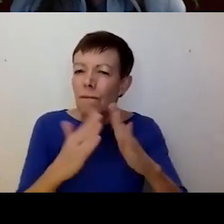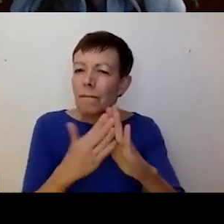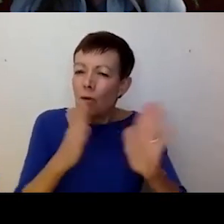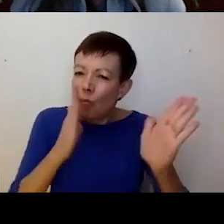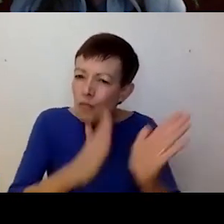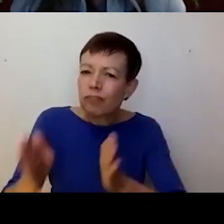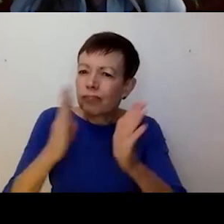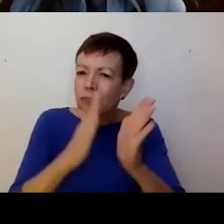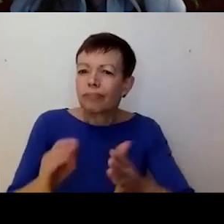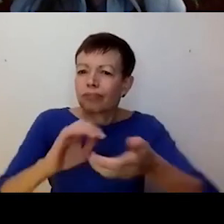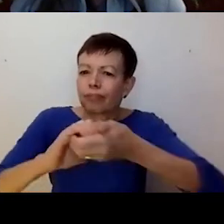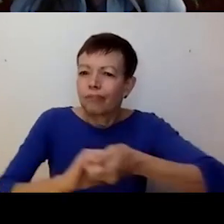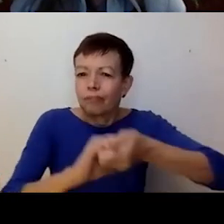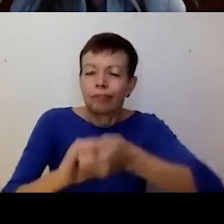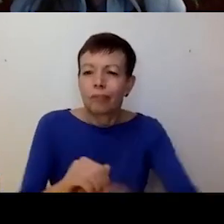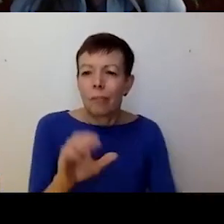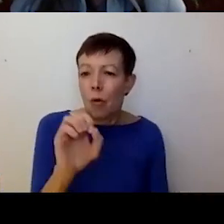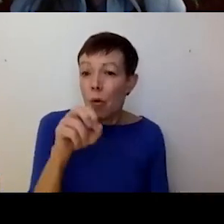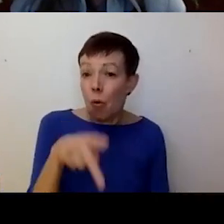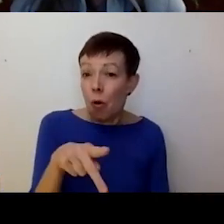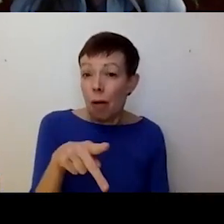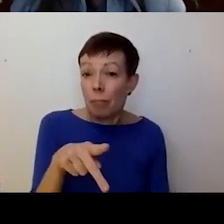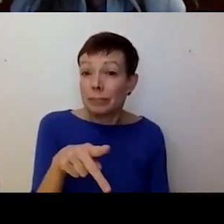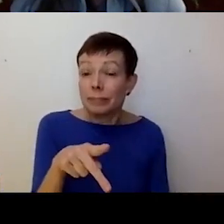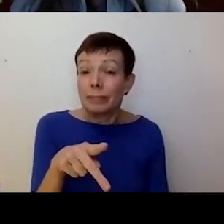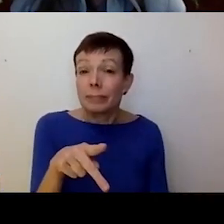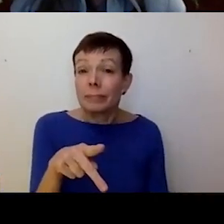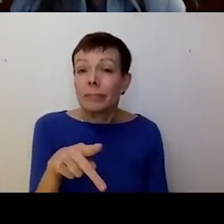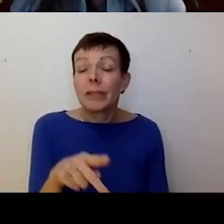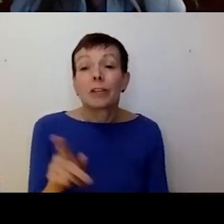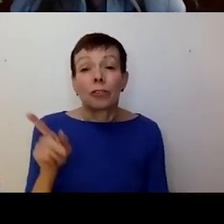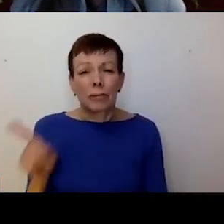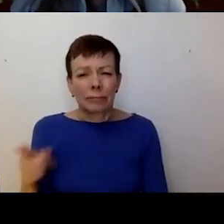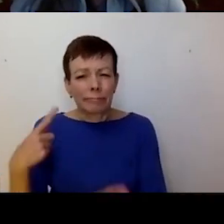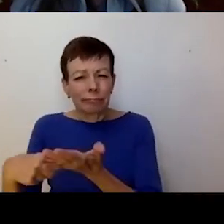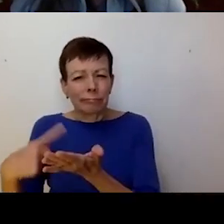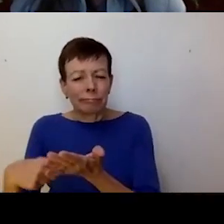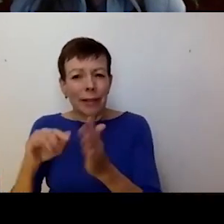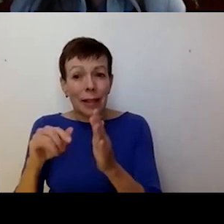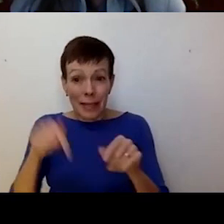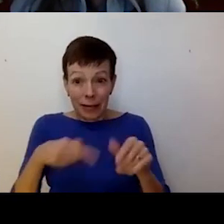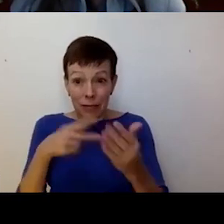cultural instigators can carry on after the Bringing Power to Truth project wraps up, because